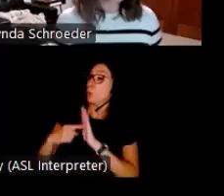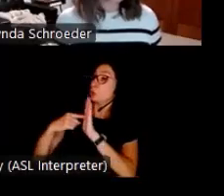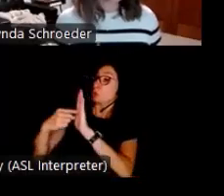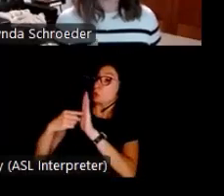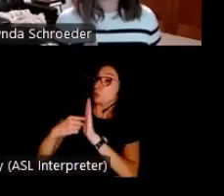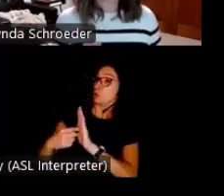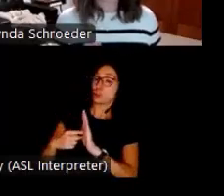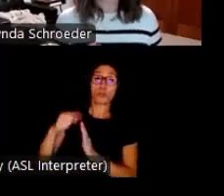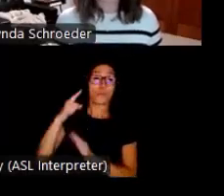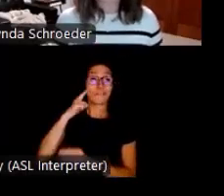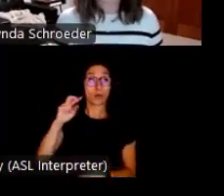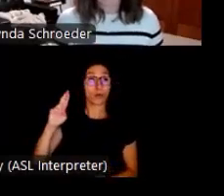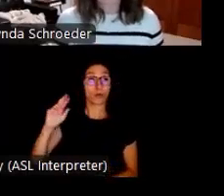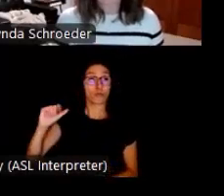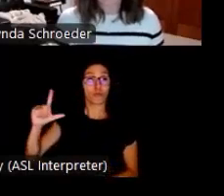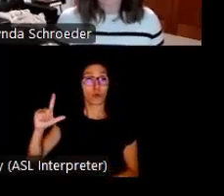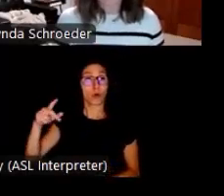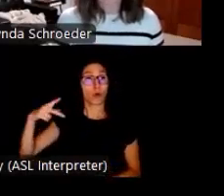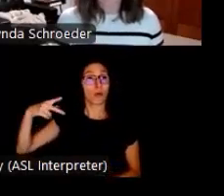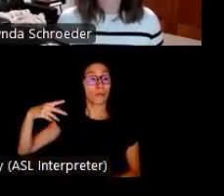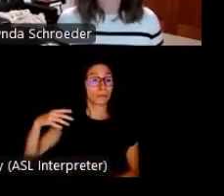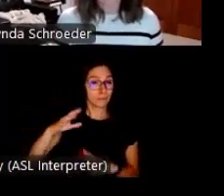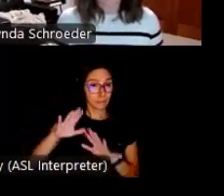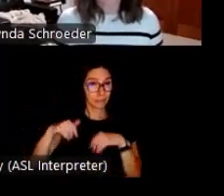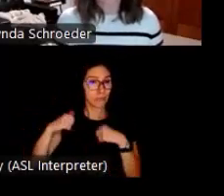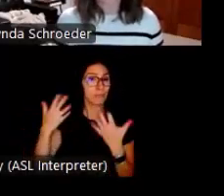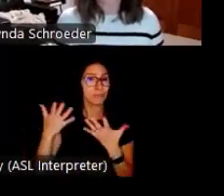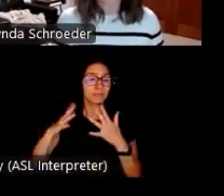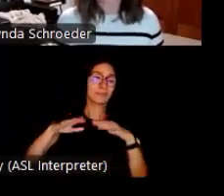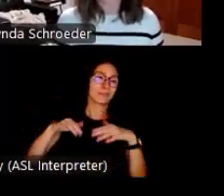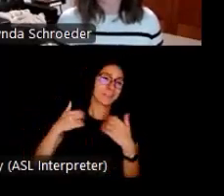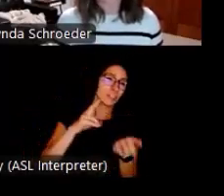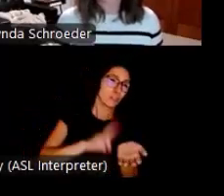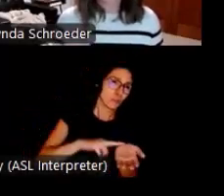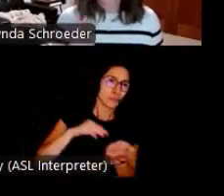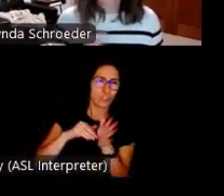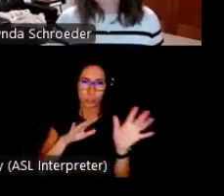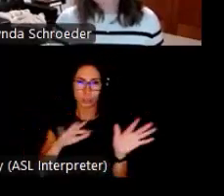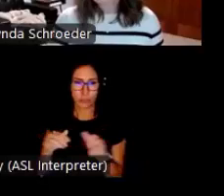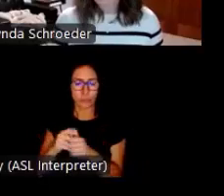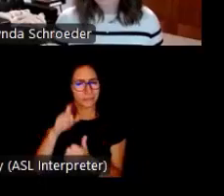helped to identify signs of mental and emotional and psychological distress, had resources